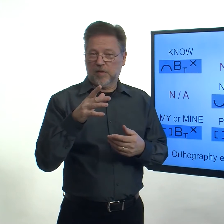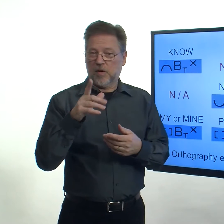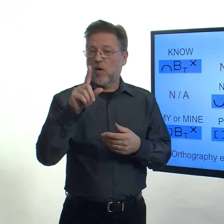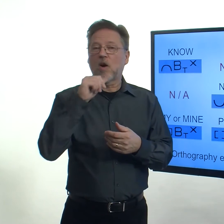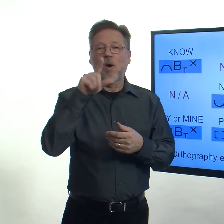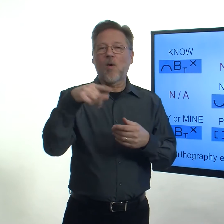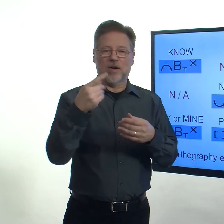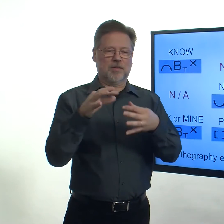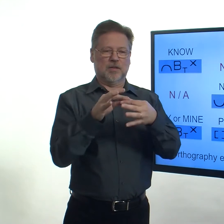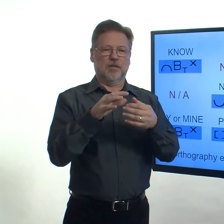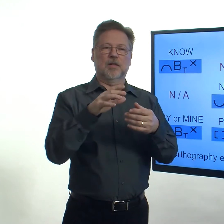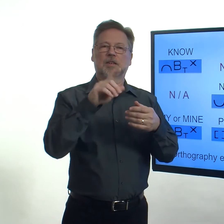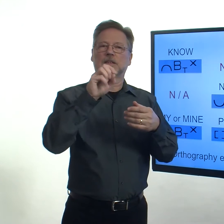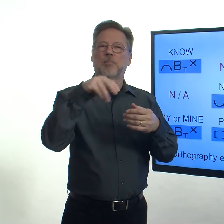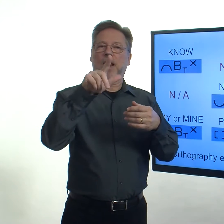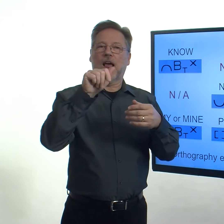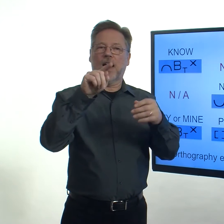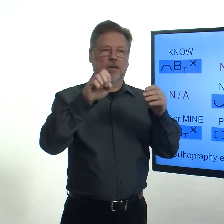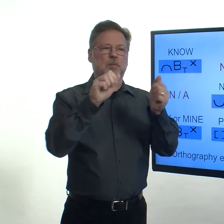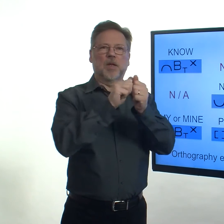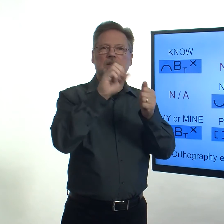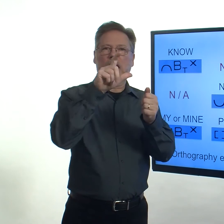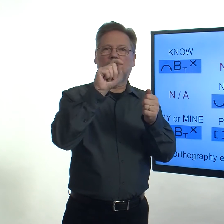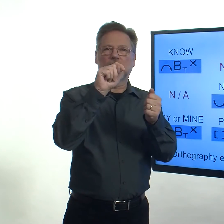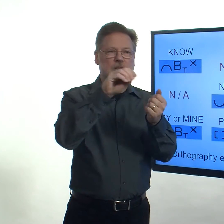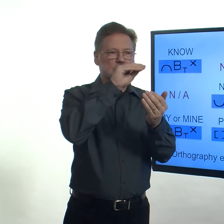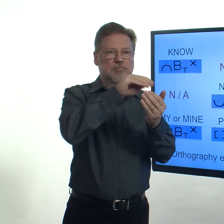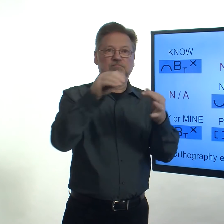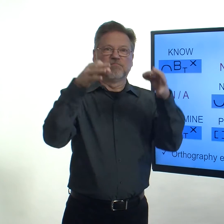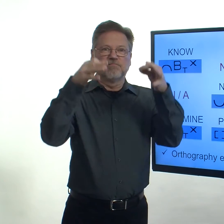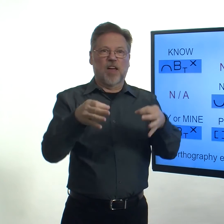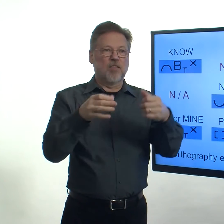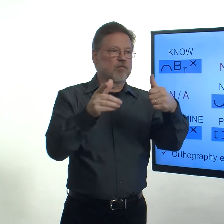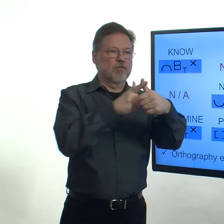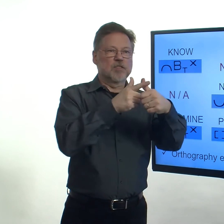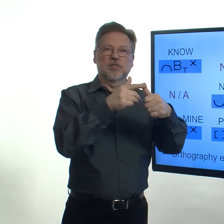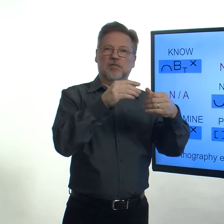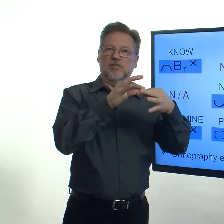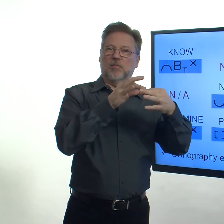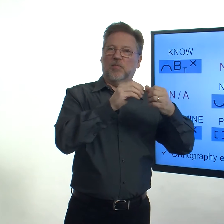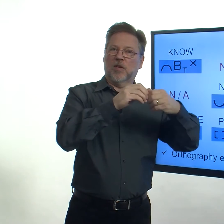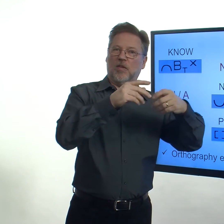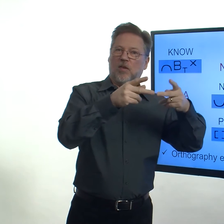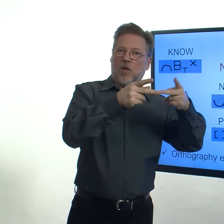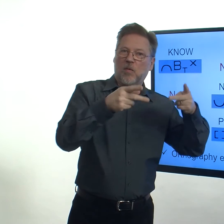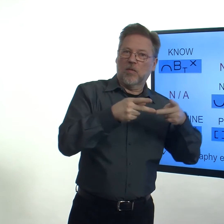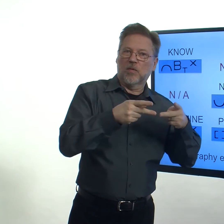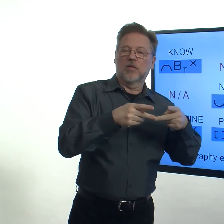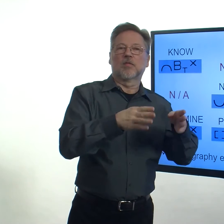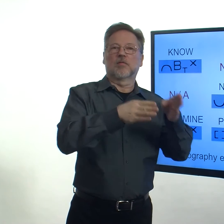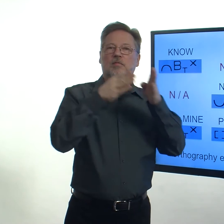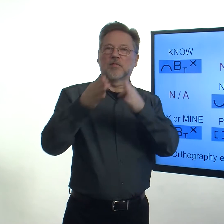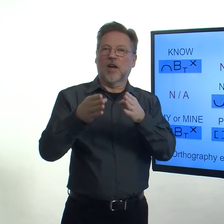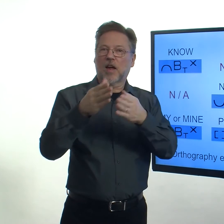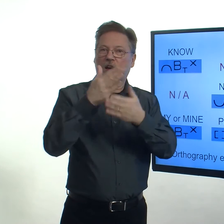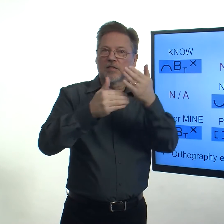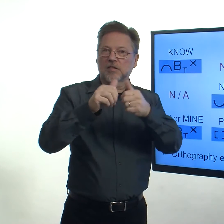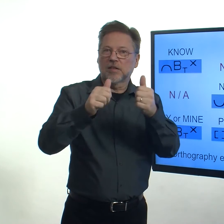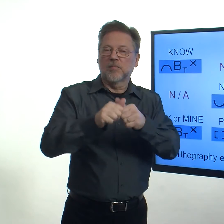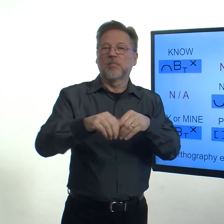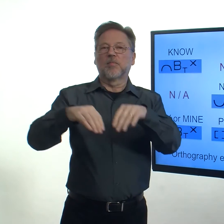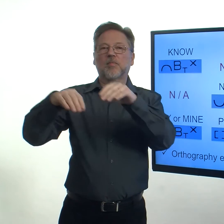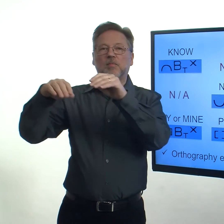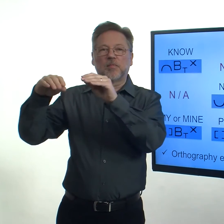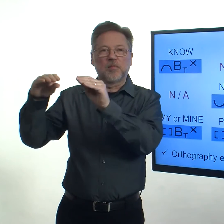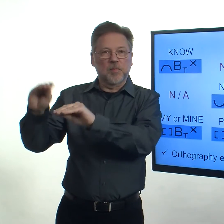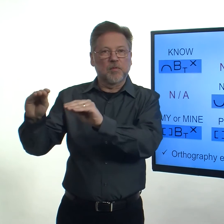is not just about the template with its slots, and deciding what goes first: location, handshape,